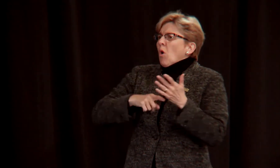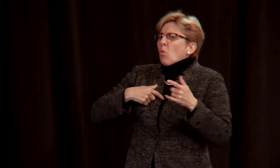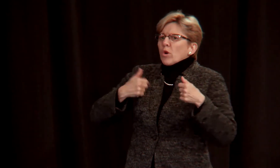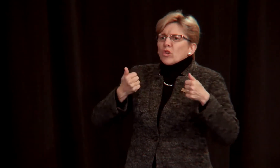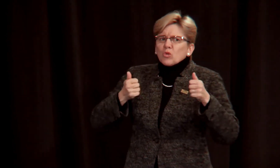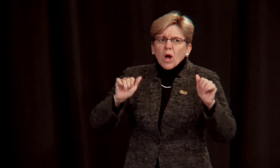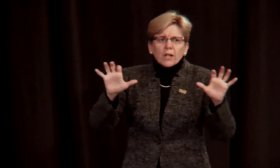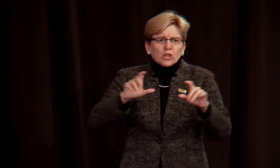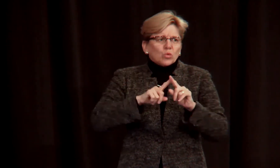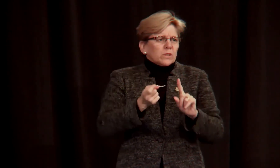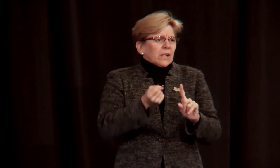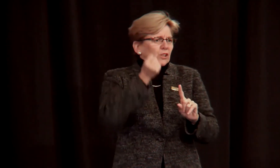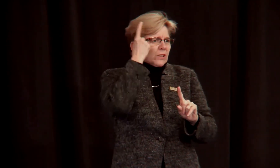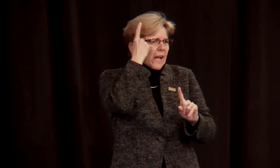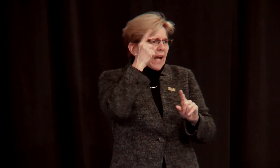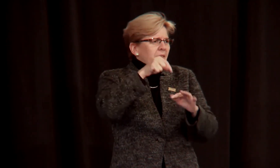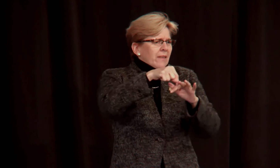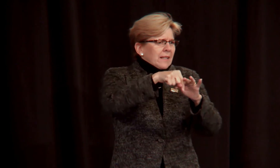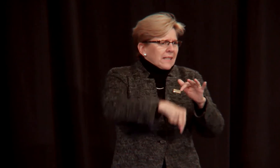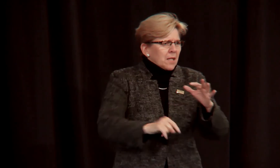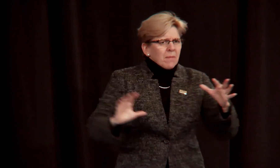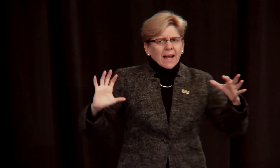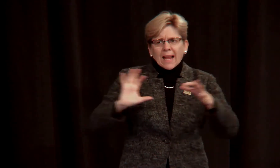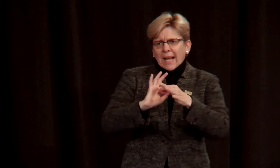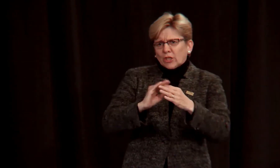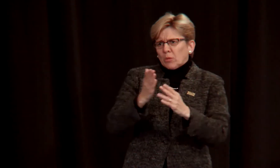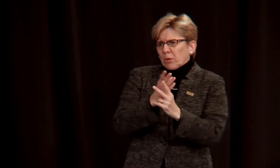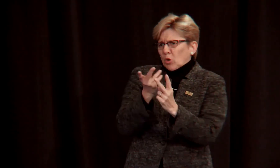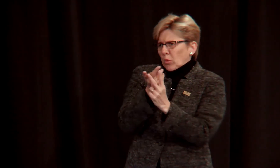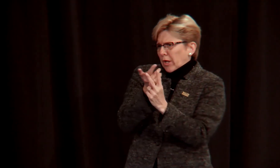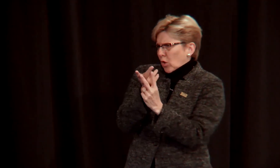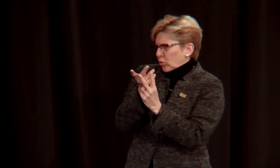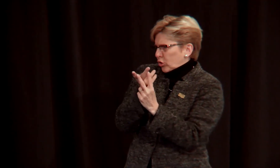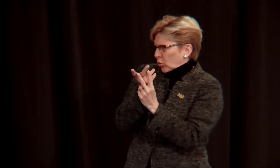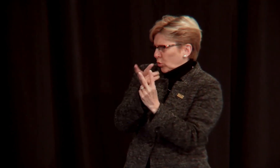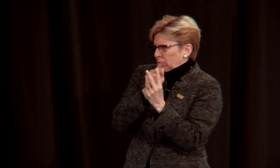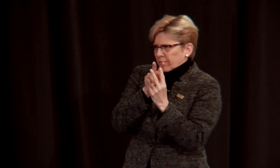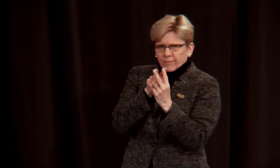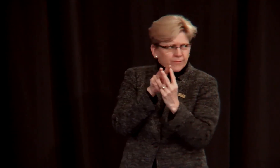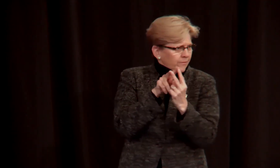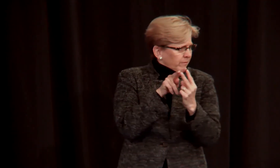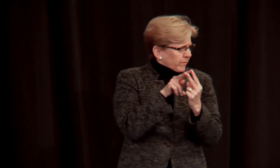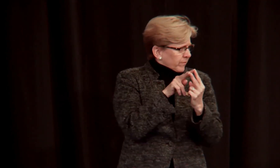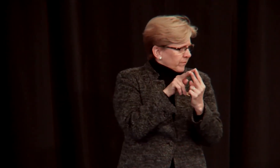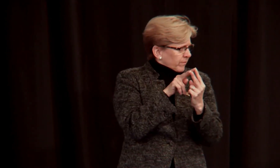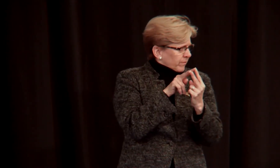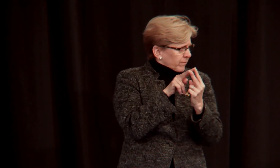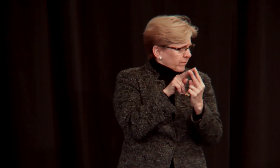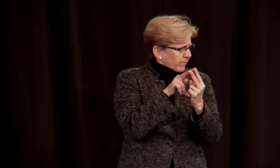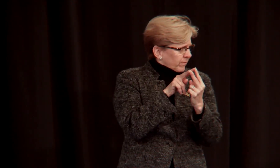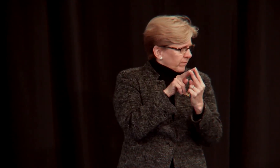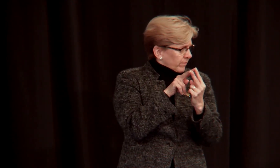who are trying to understand the deep connection between love and language.